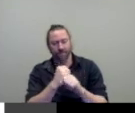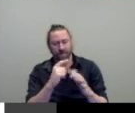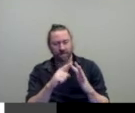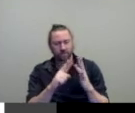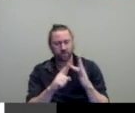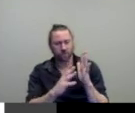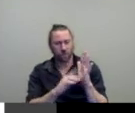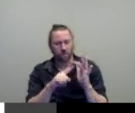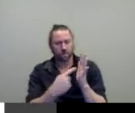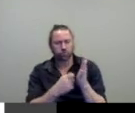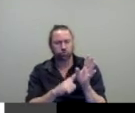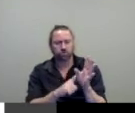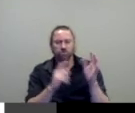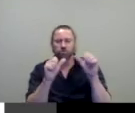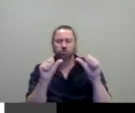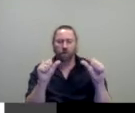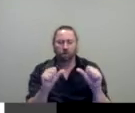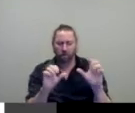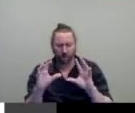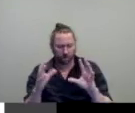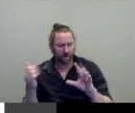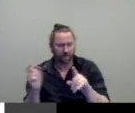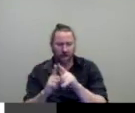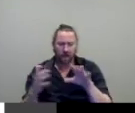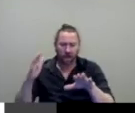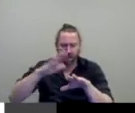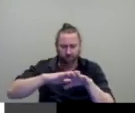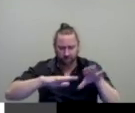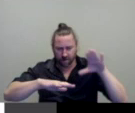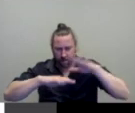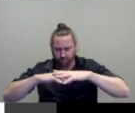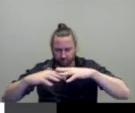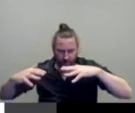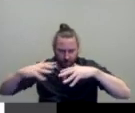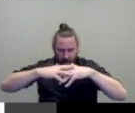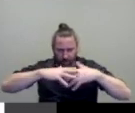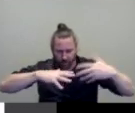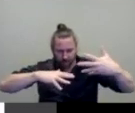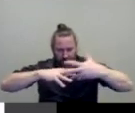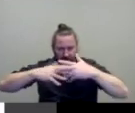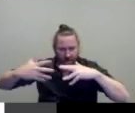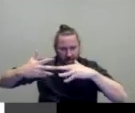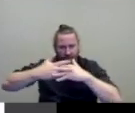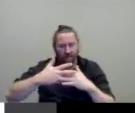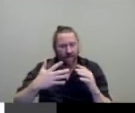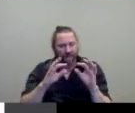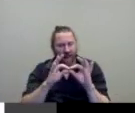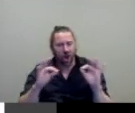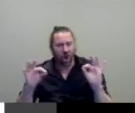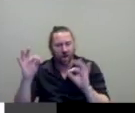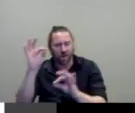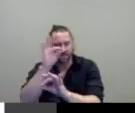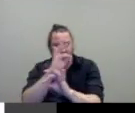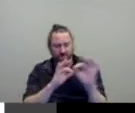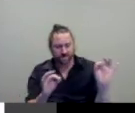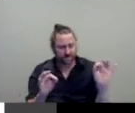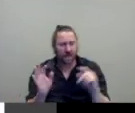a wonderful sense of overlapping and intersecting lines and there's a very joyful use of colors